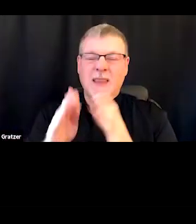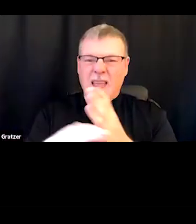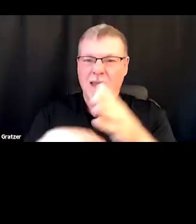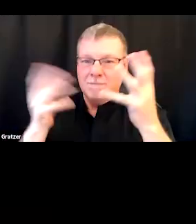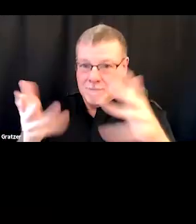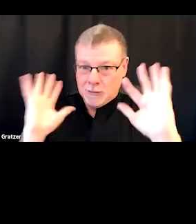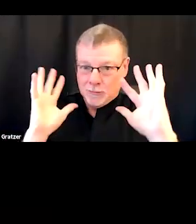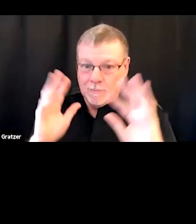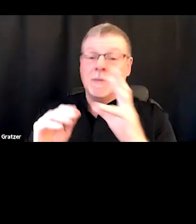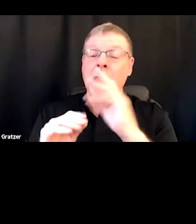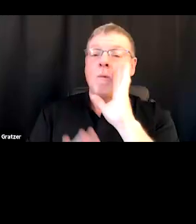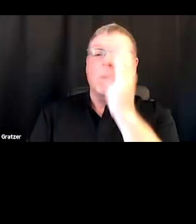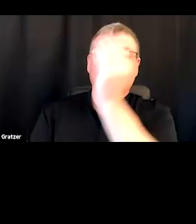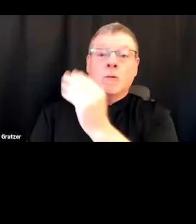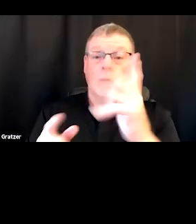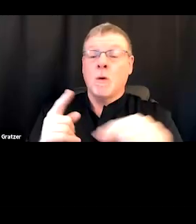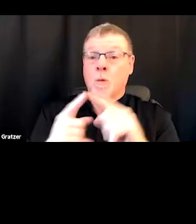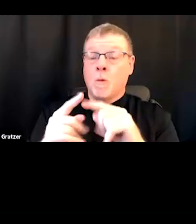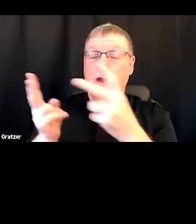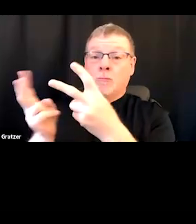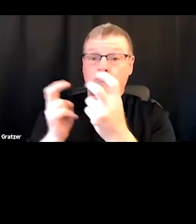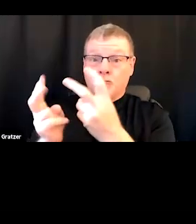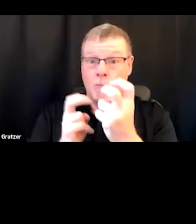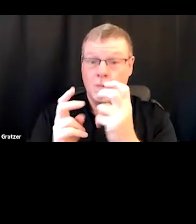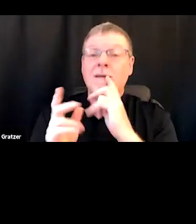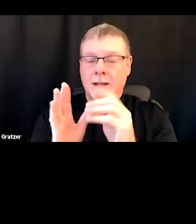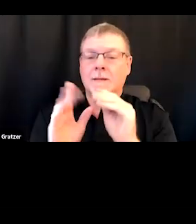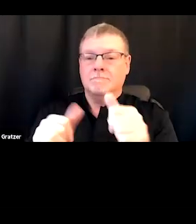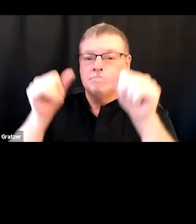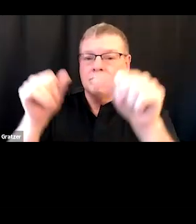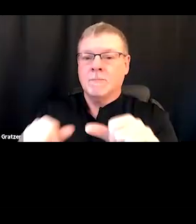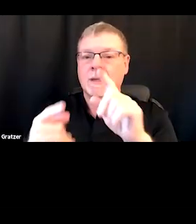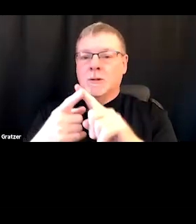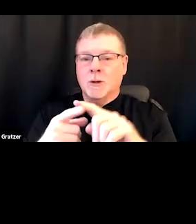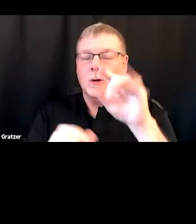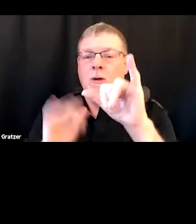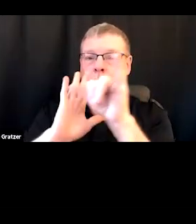And we will also notify you when the recording of this webinar is posted to SAMHSA's YouTube channel.